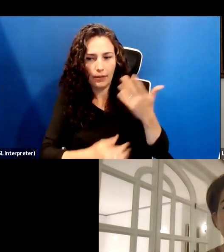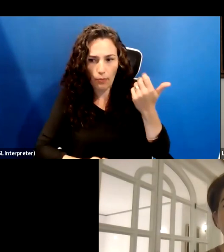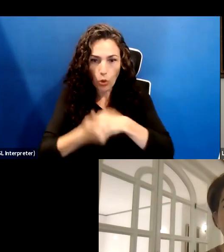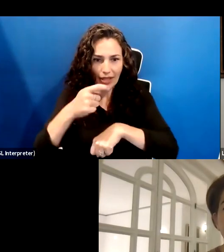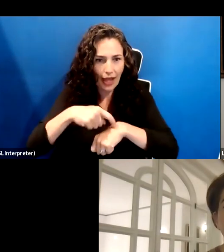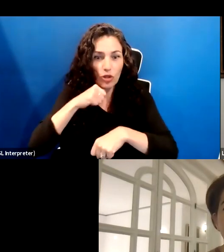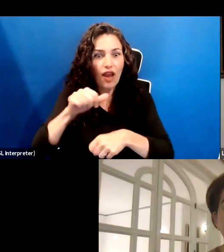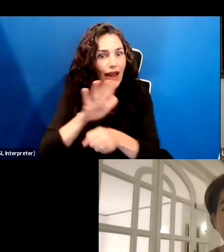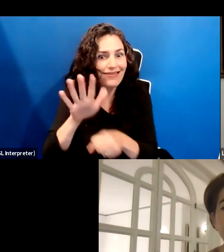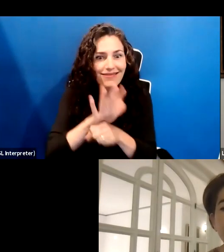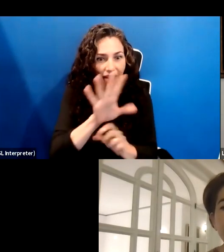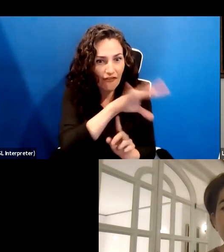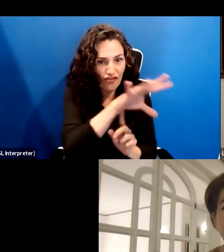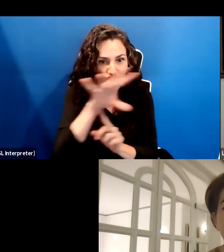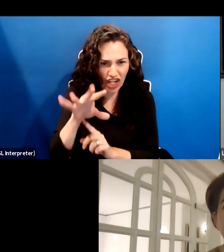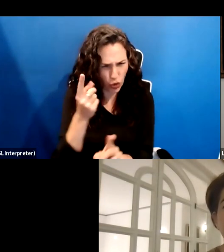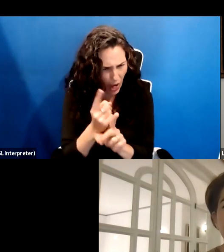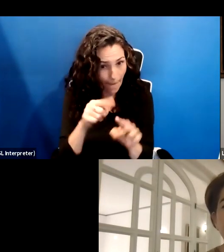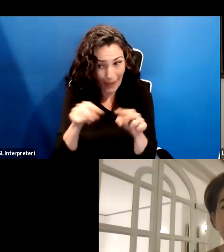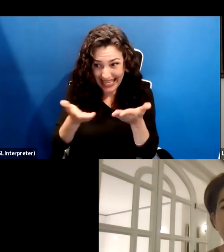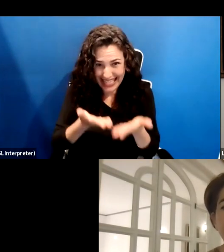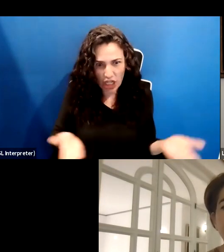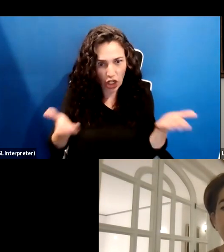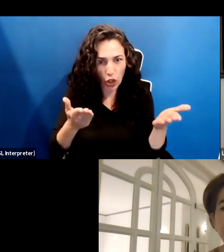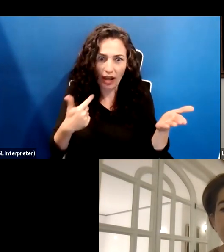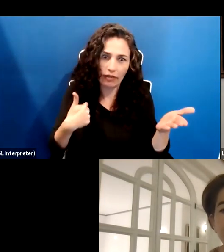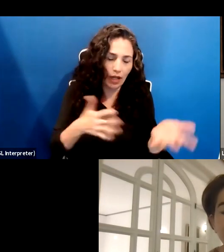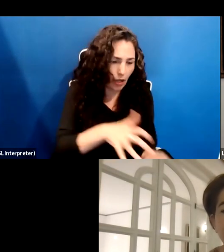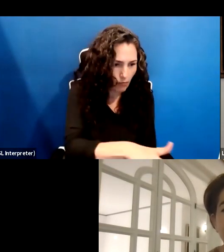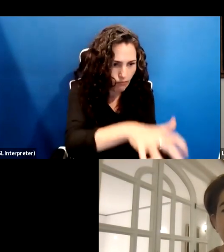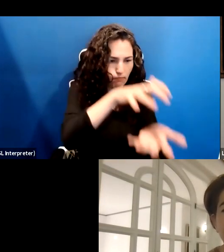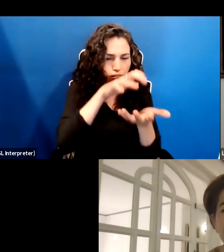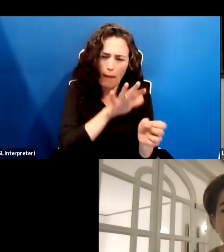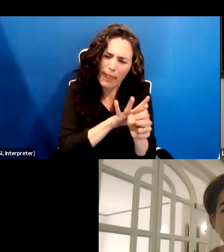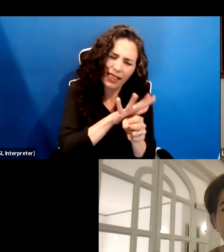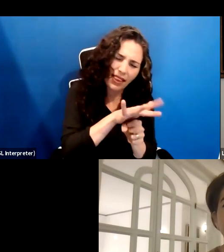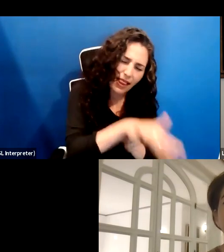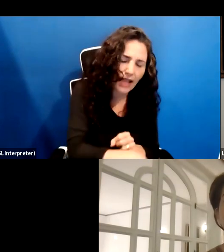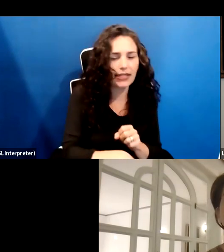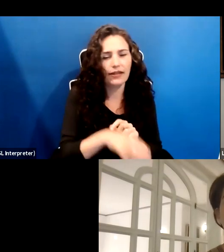Here, you have a ton of footage, there's so much. And so, you know,